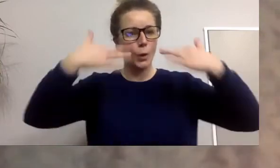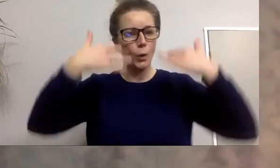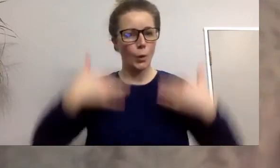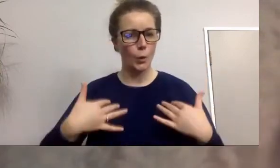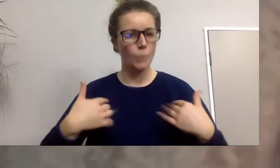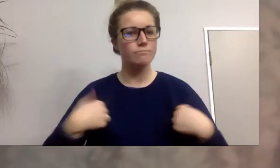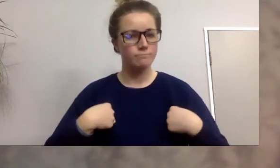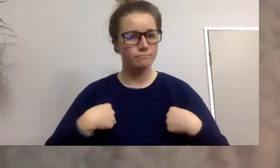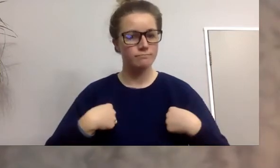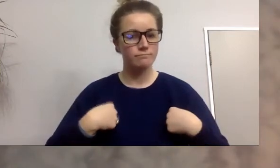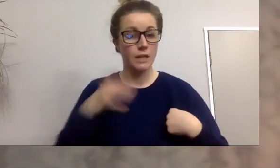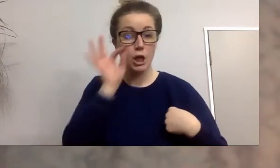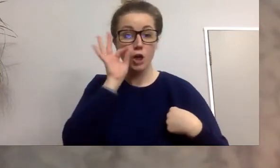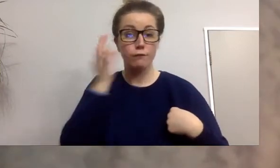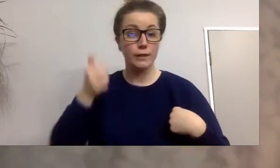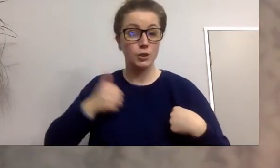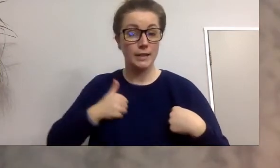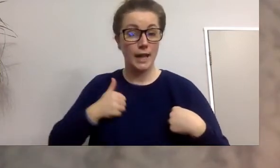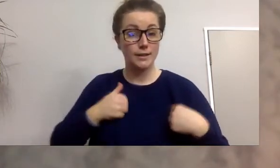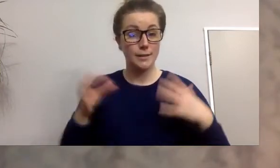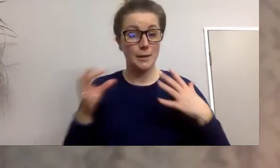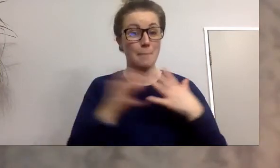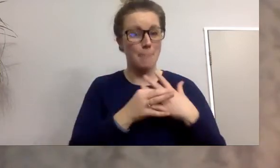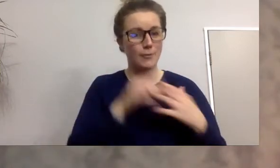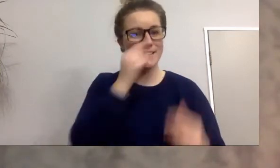French-Canadian, I married a Kiwi and nearly 30 years ago